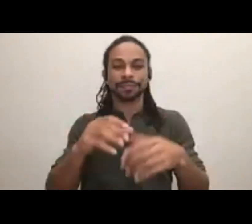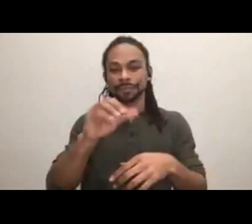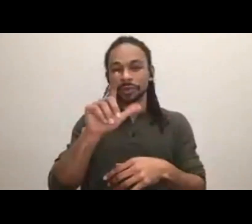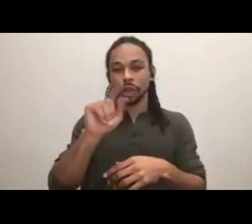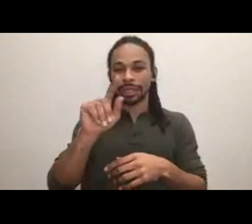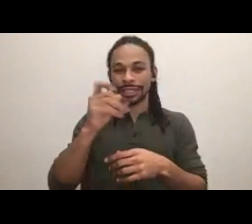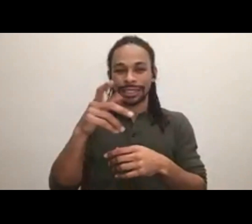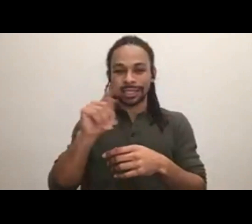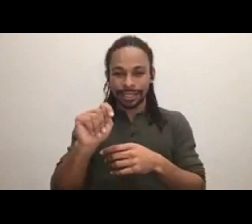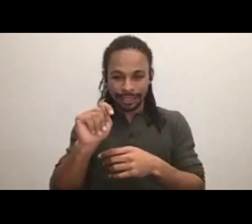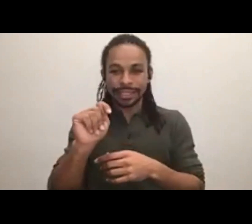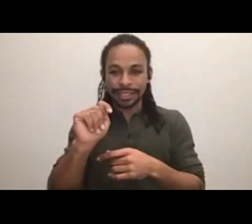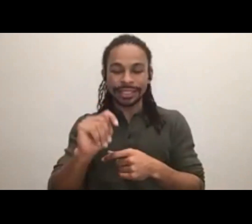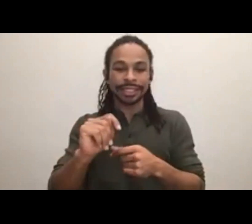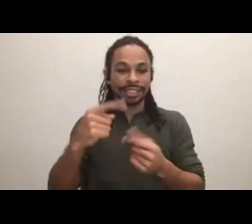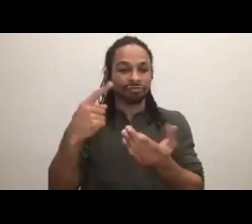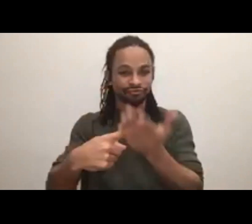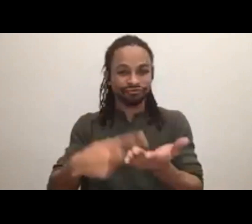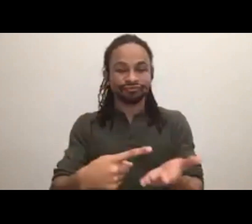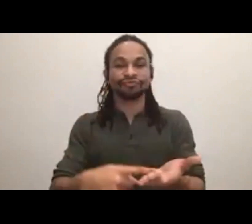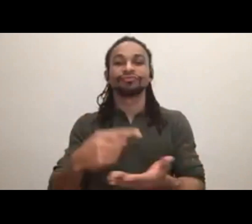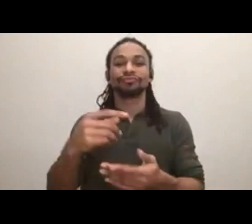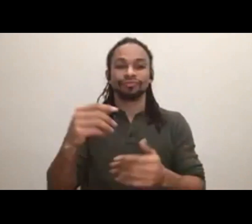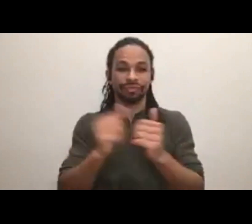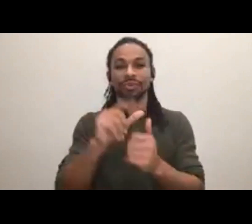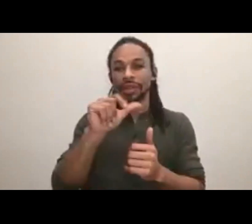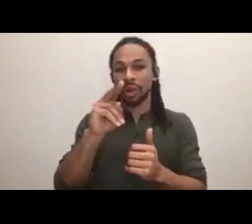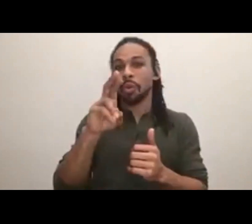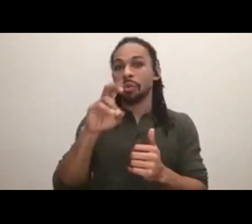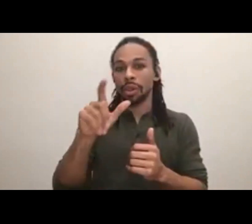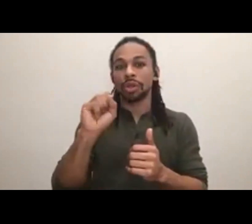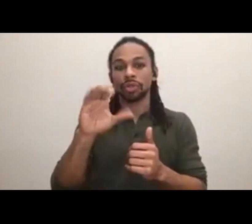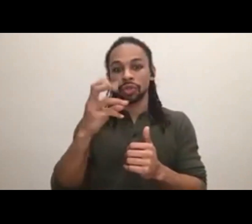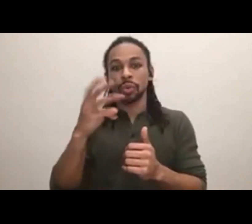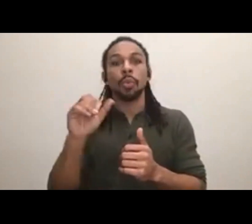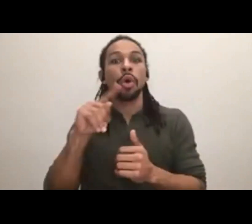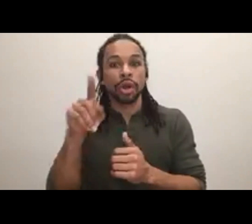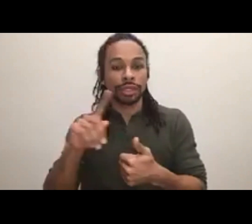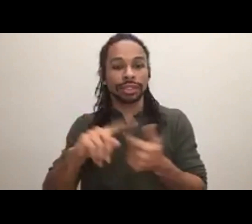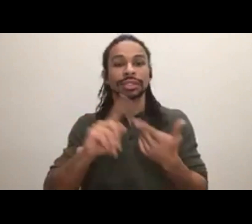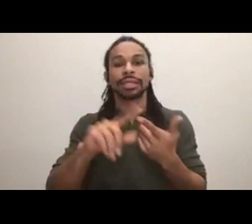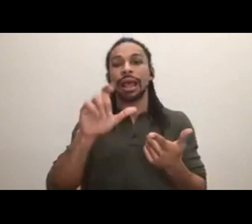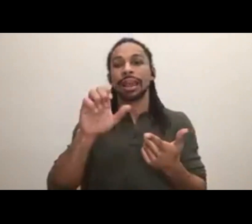Finnegan with Laurel Schwulst and Taichi Wi of Abundant Blue, Lexi Visco, and Calvin Rocchio